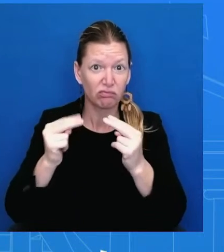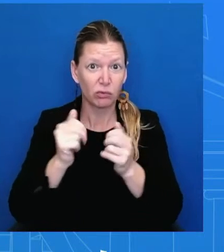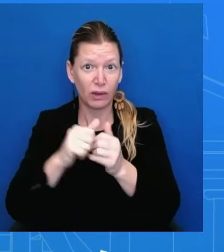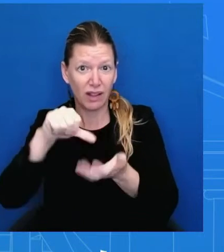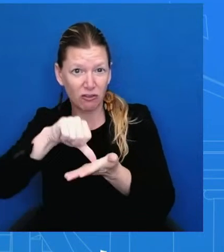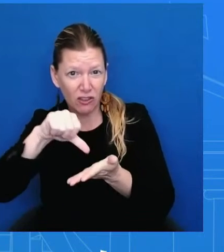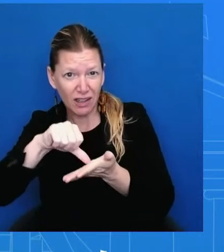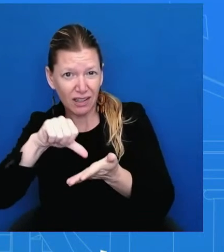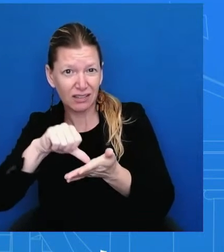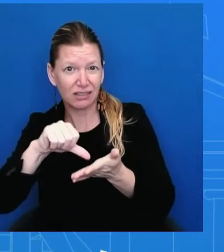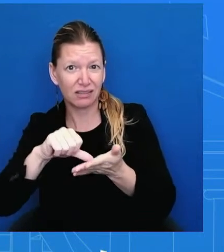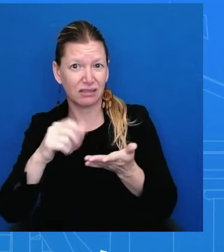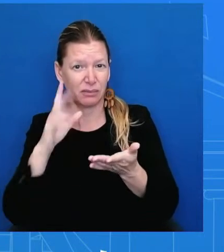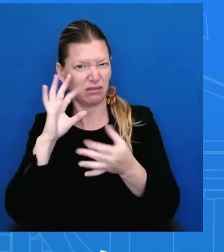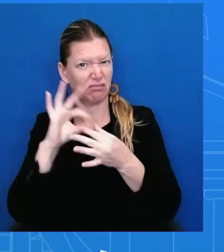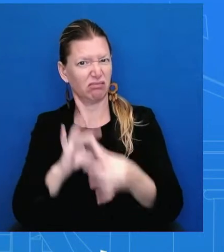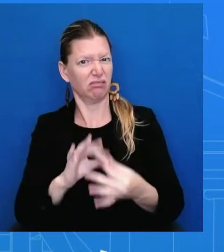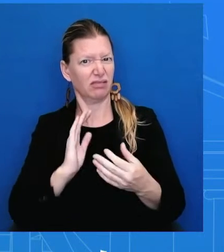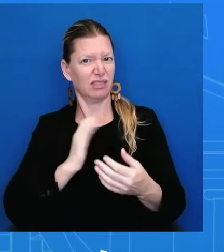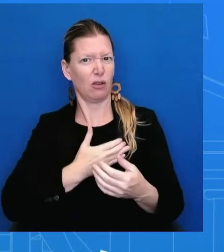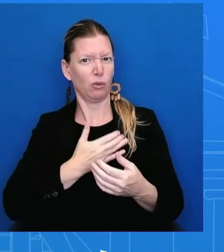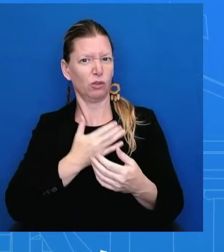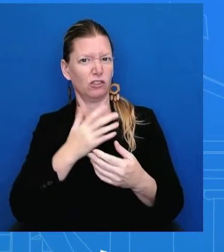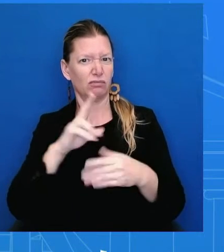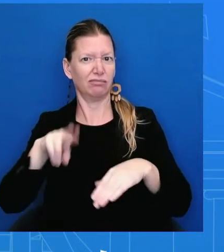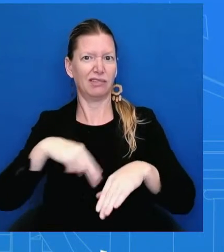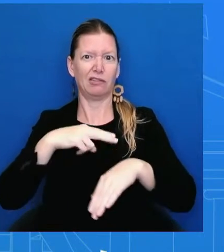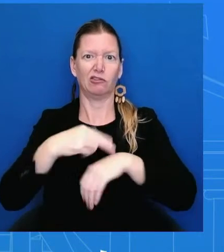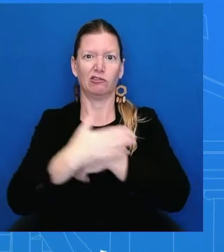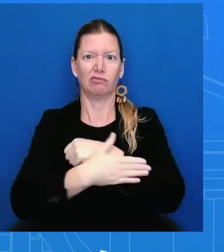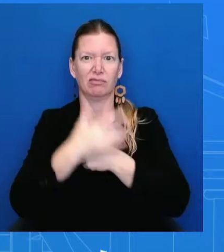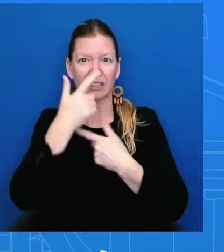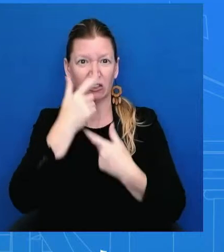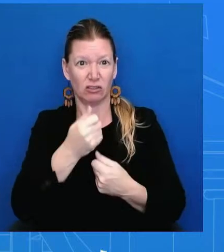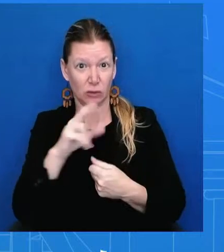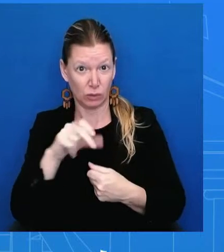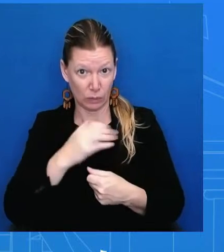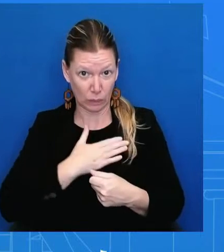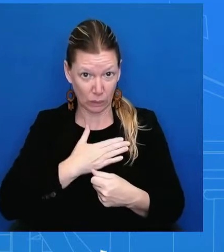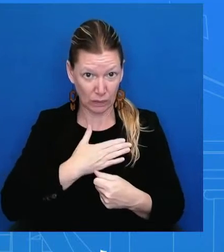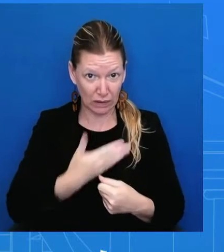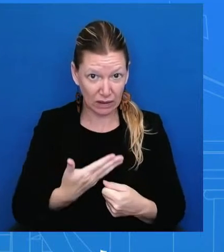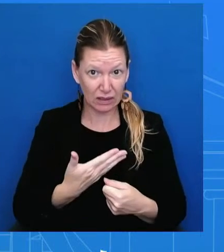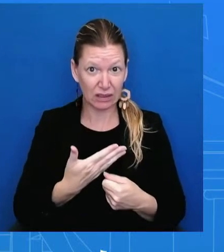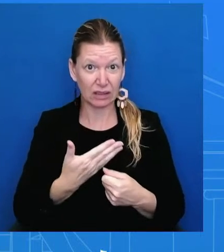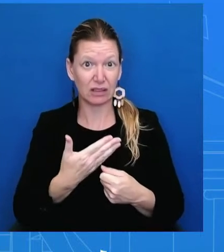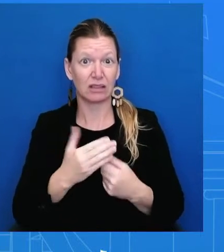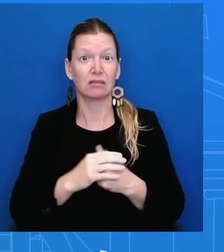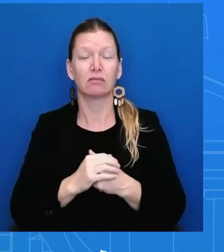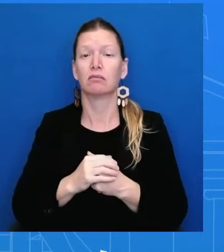Mr. Kirby: No. Ms. Jean-Pierre: Okay. Aurelia -- The Press: Wa- -- I'm sorry. "No"? Can you -- Mr. Kirby: Well -- The Press: Can you elaborate, please? Mr. Kirby: Well, your --